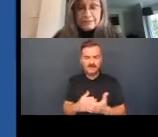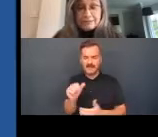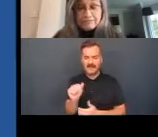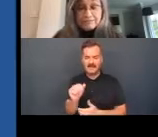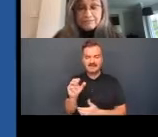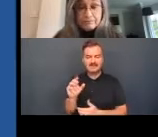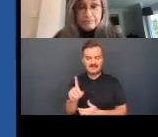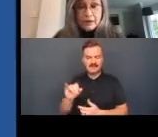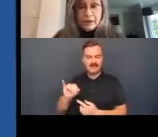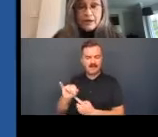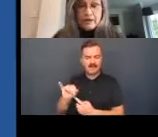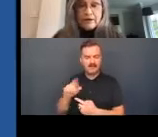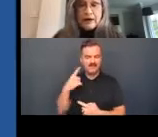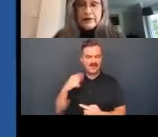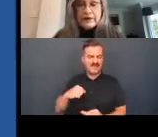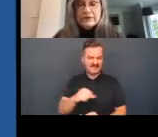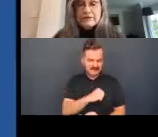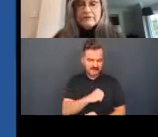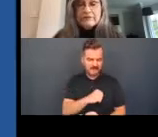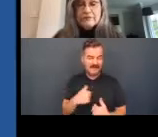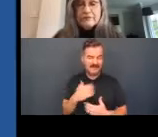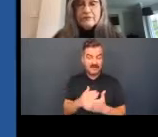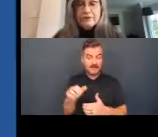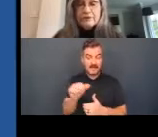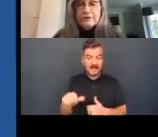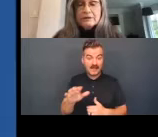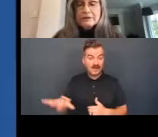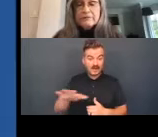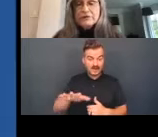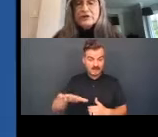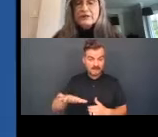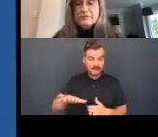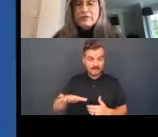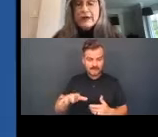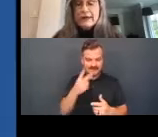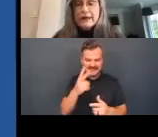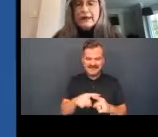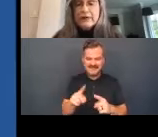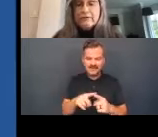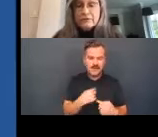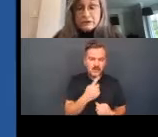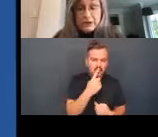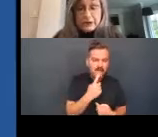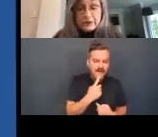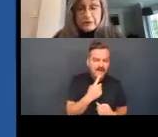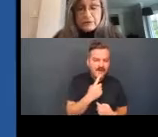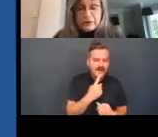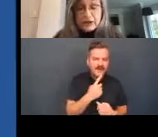16:07:34 There are areas of different shades of red and area areas of different shades